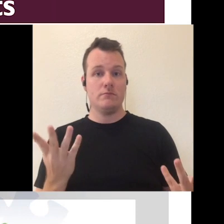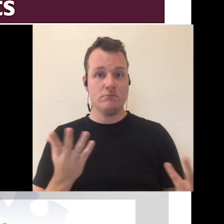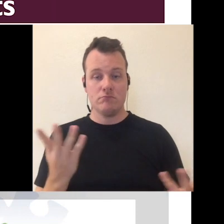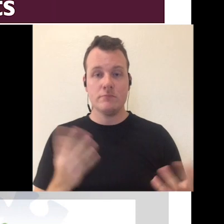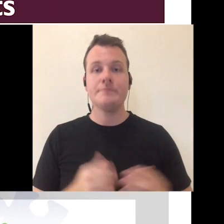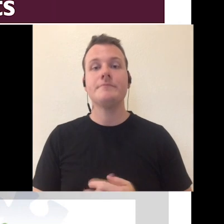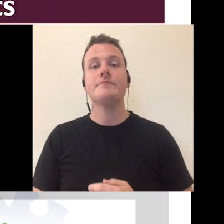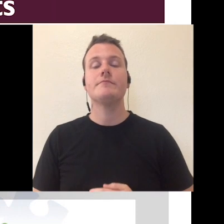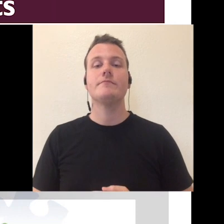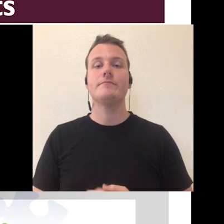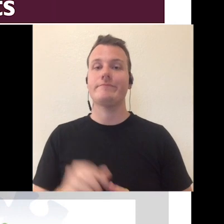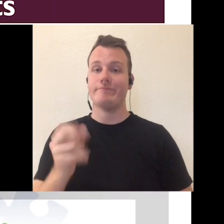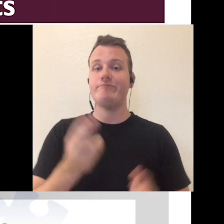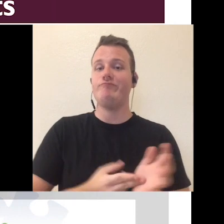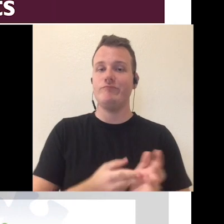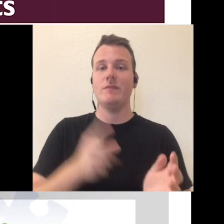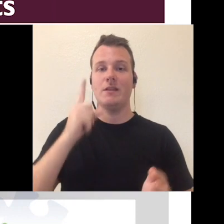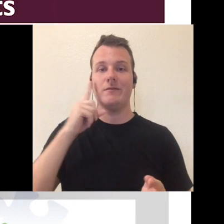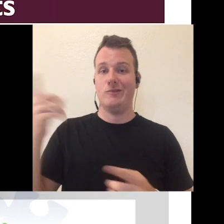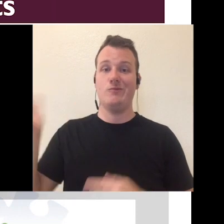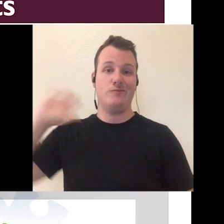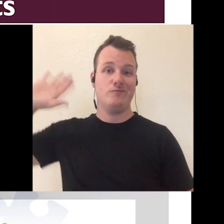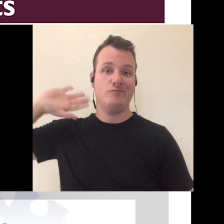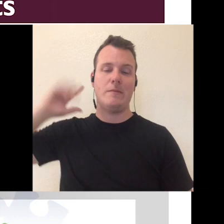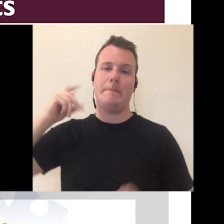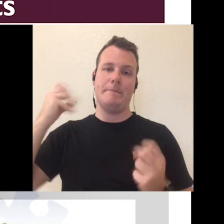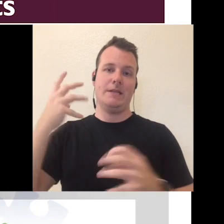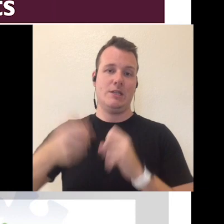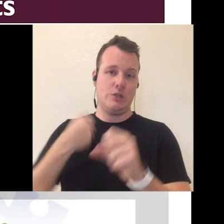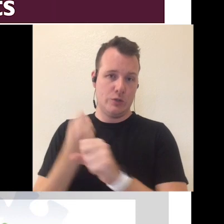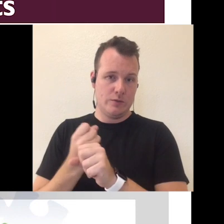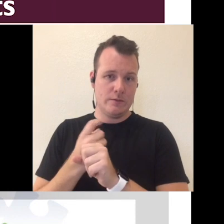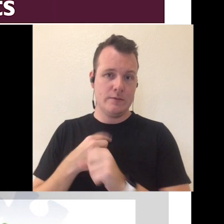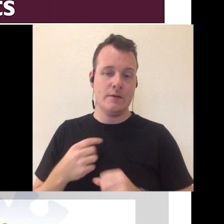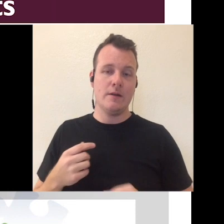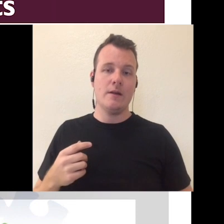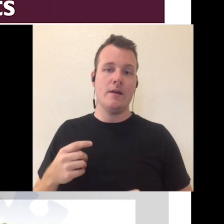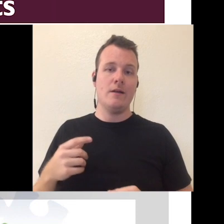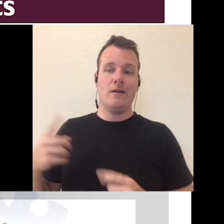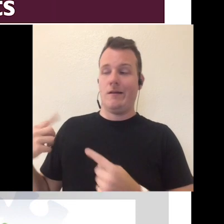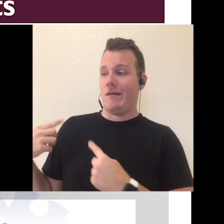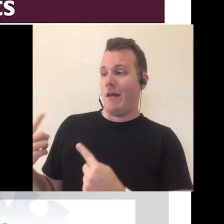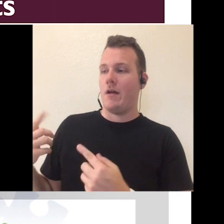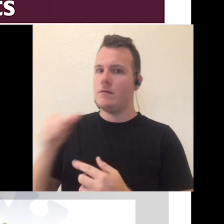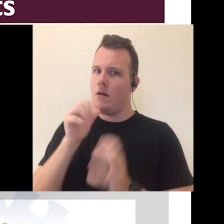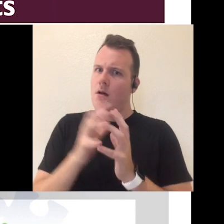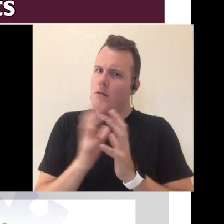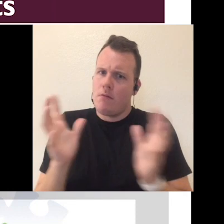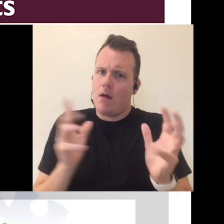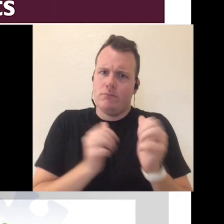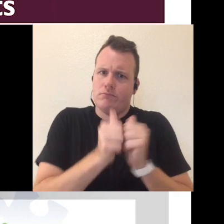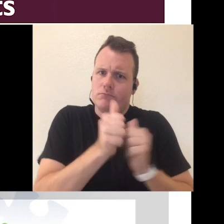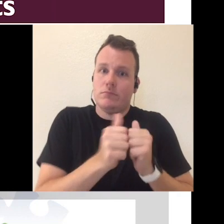than you have, you know. We used to be- four years ago, we had not really a lot of